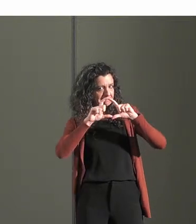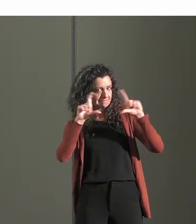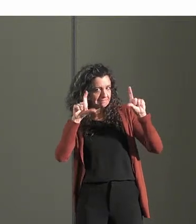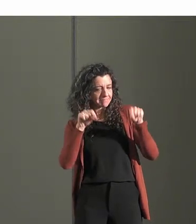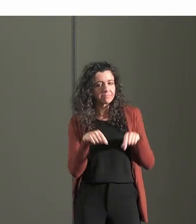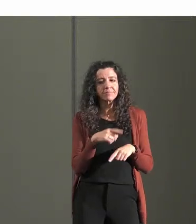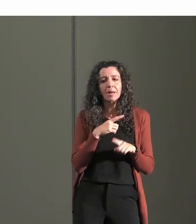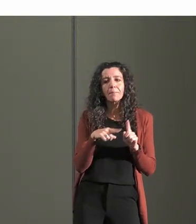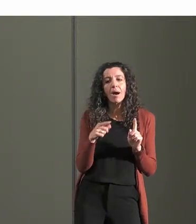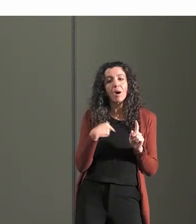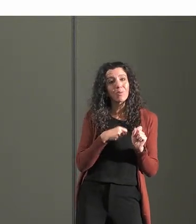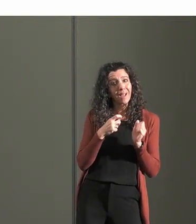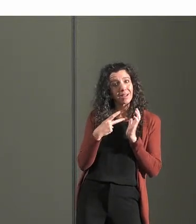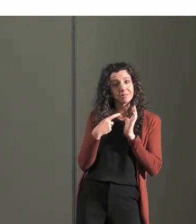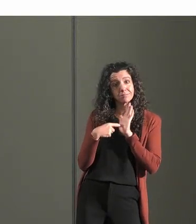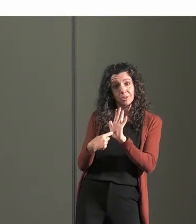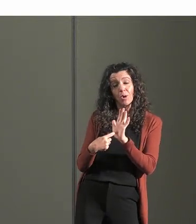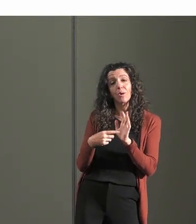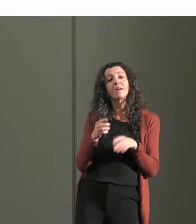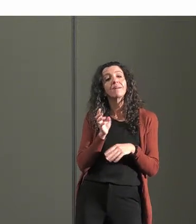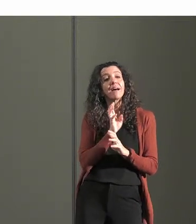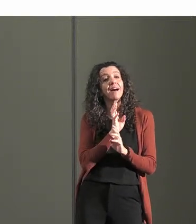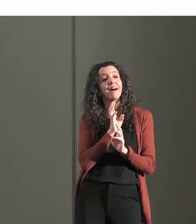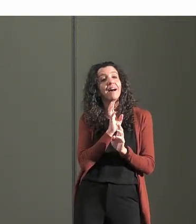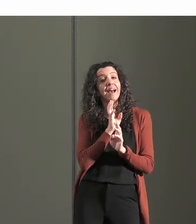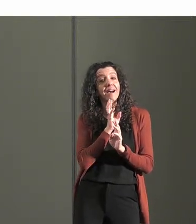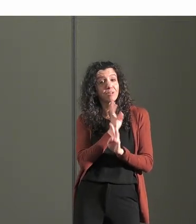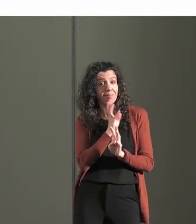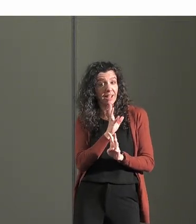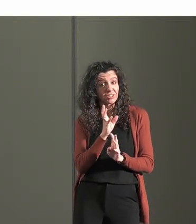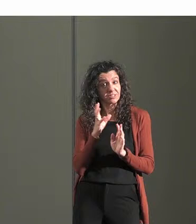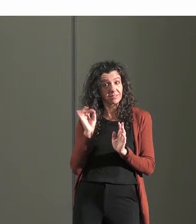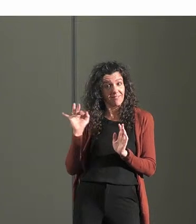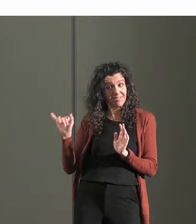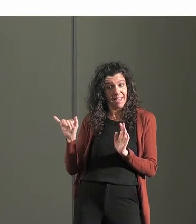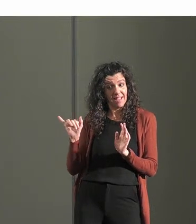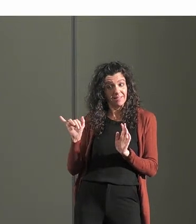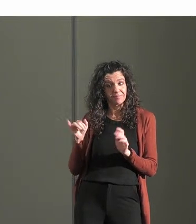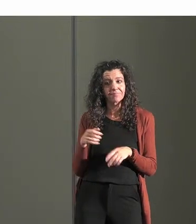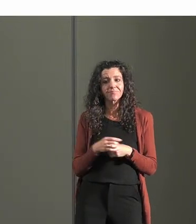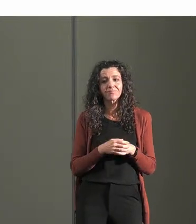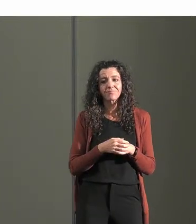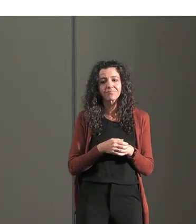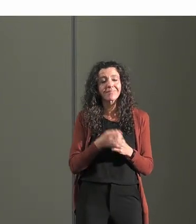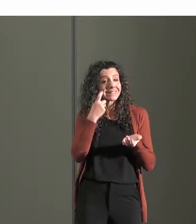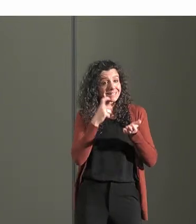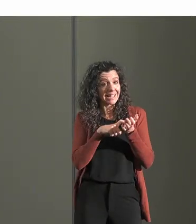the screen it is advertising. We could say, an example